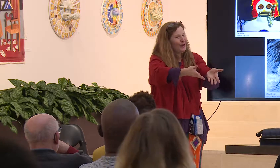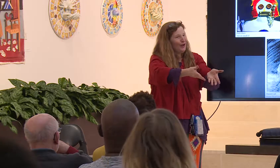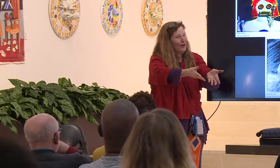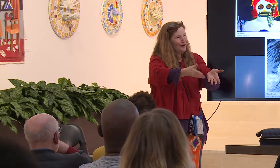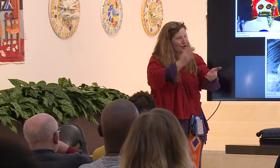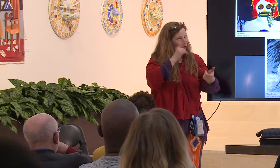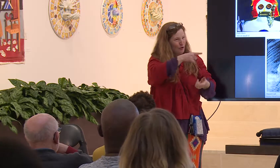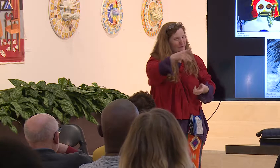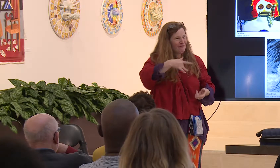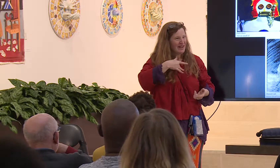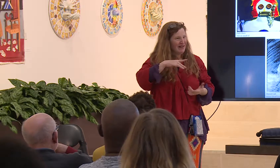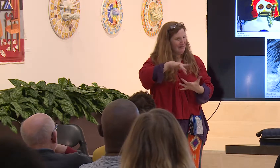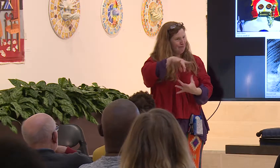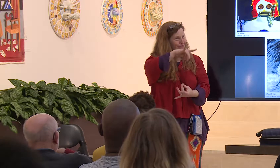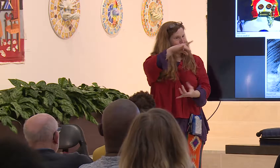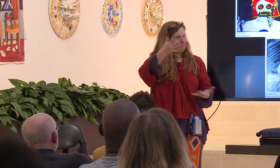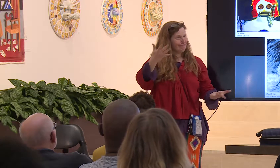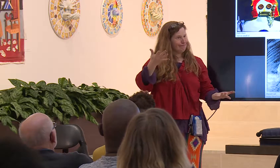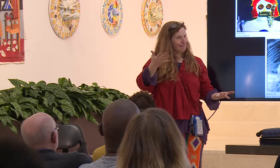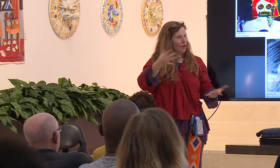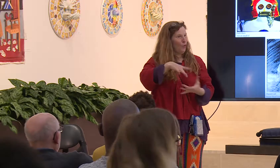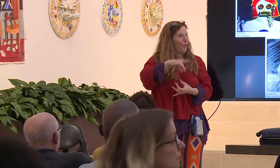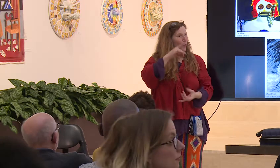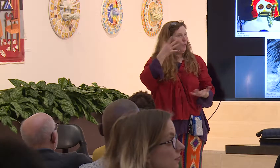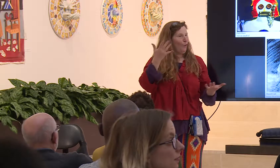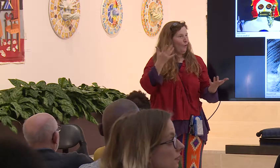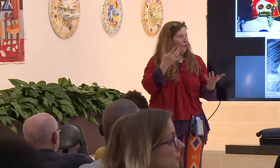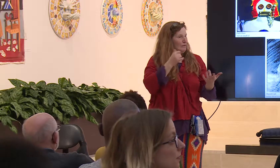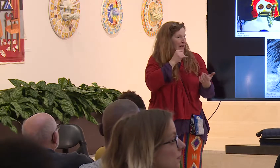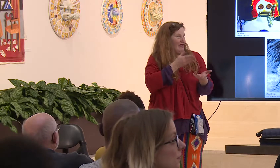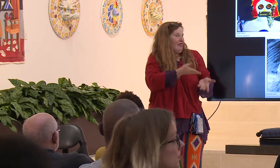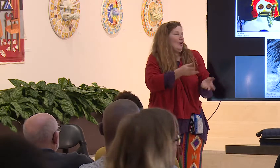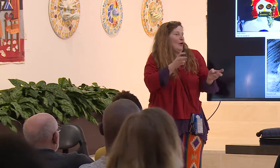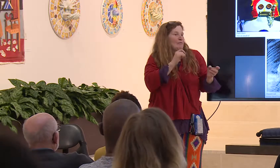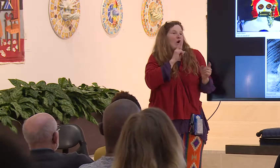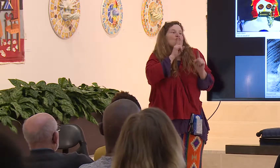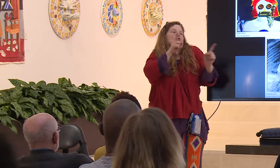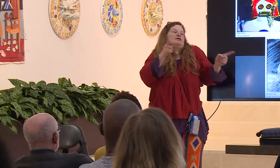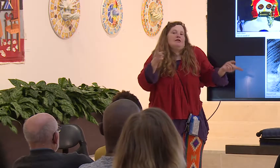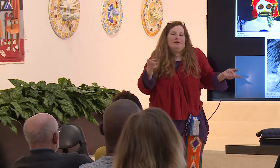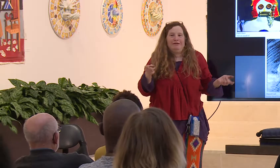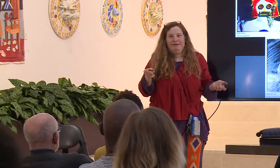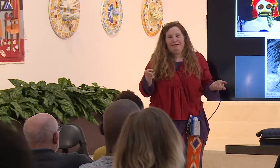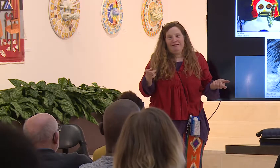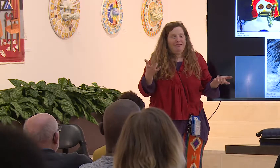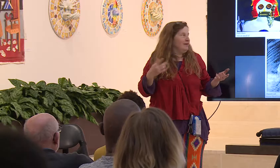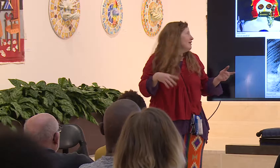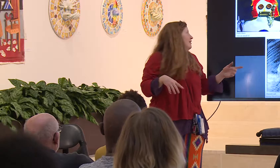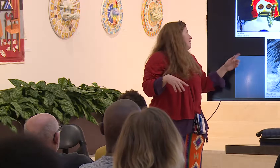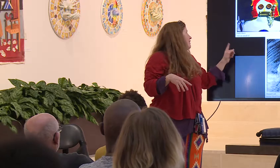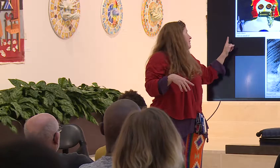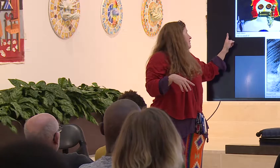They almost look like an X-ray, though, that "deaf" being spelled out. It's not really there. It's transparent.